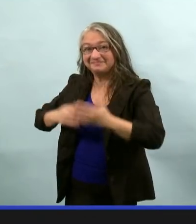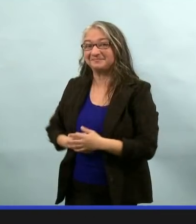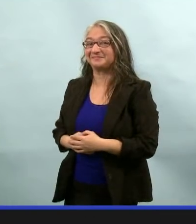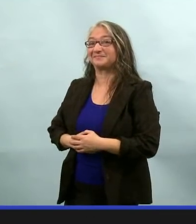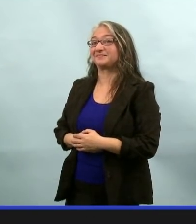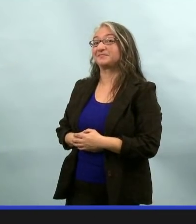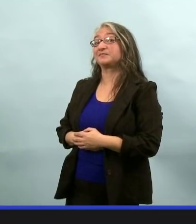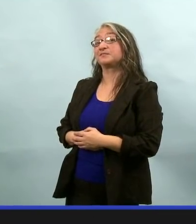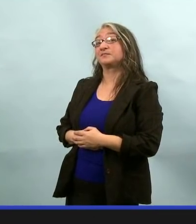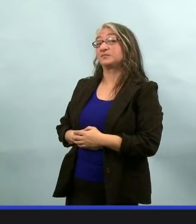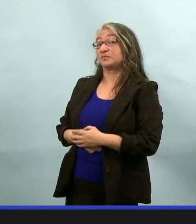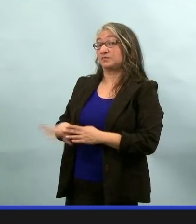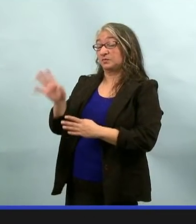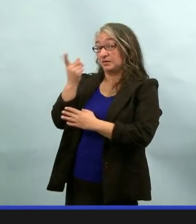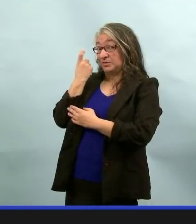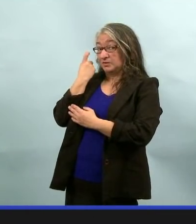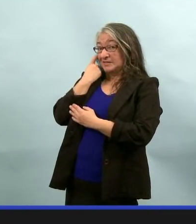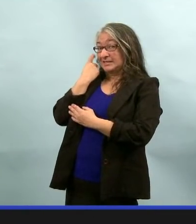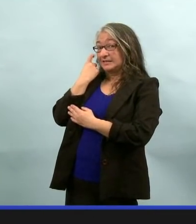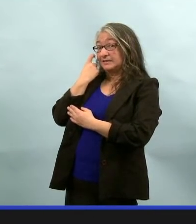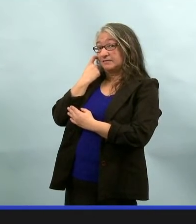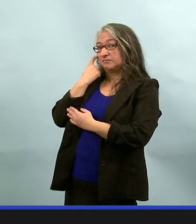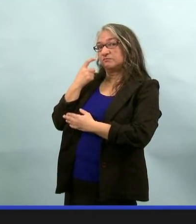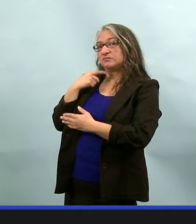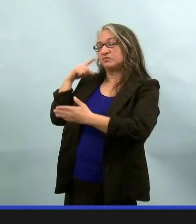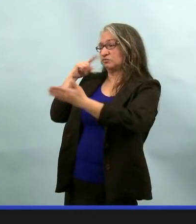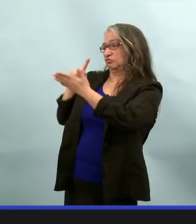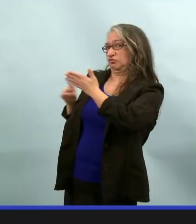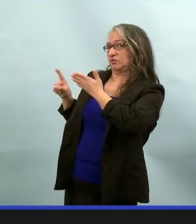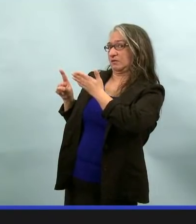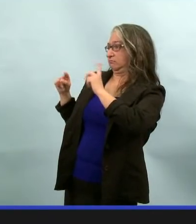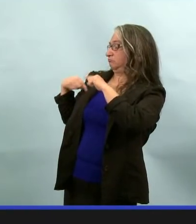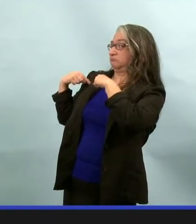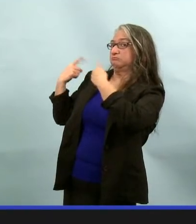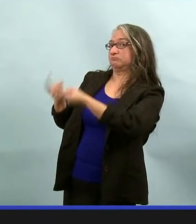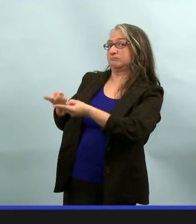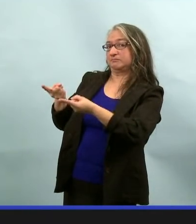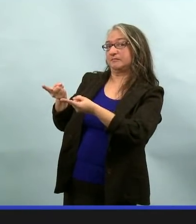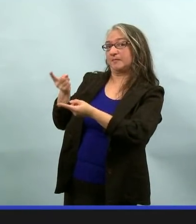just tracking the last 90 days and no surprise yes cases are trending upward